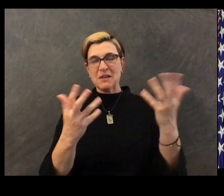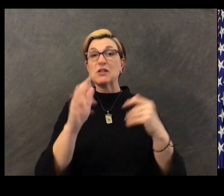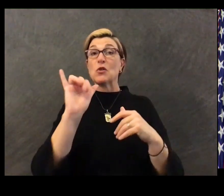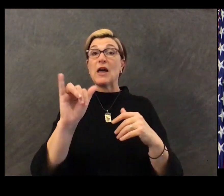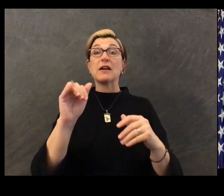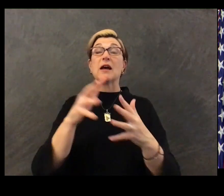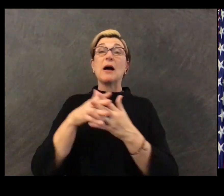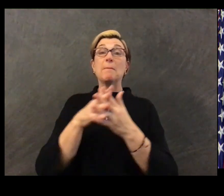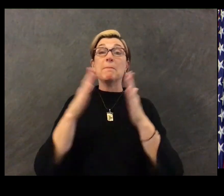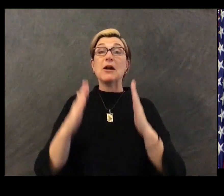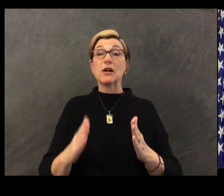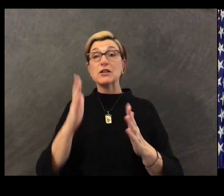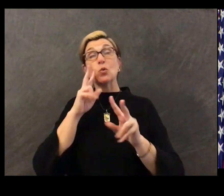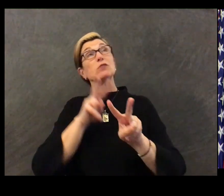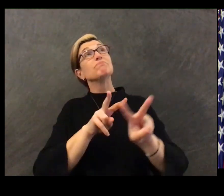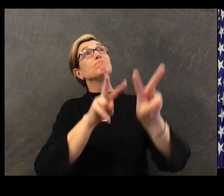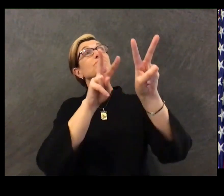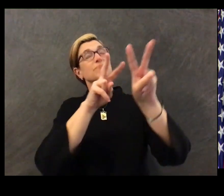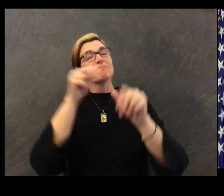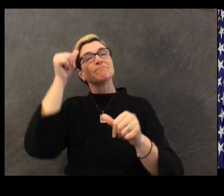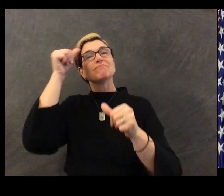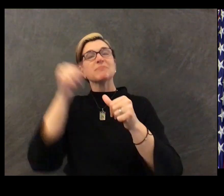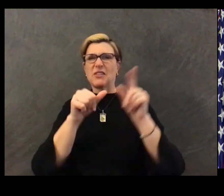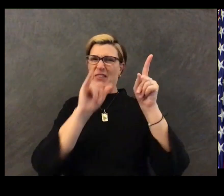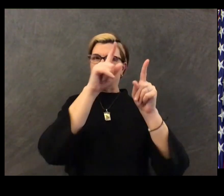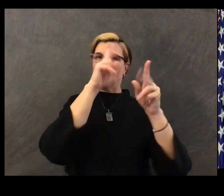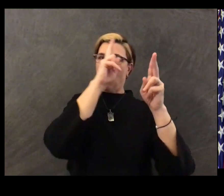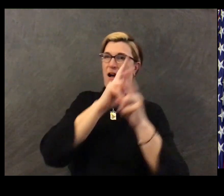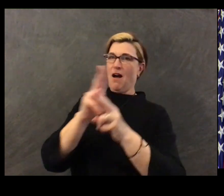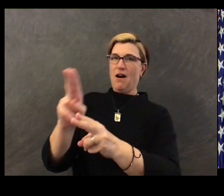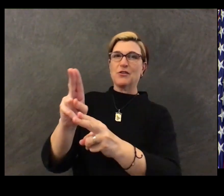outbreak this is a tribute to them to our warriors because they're equal